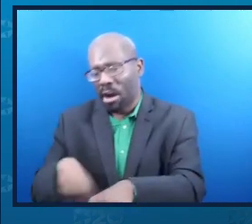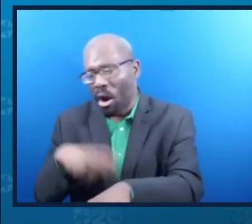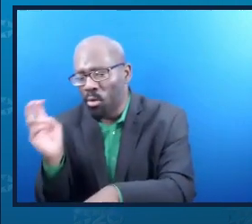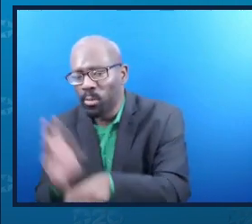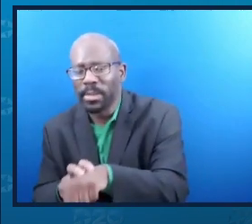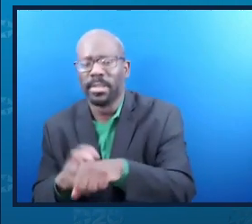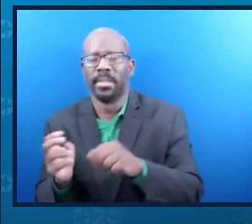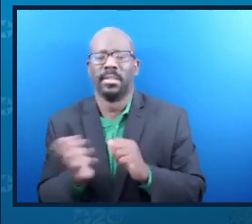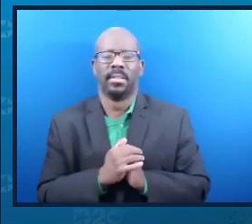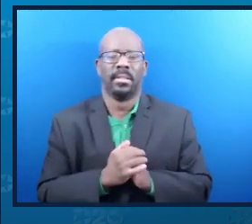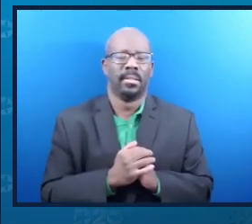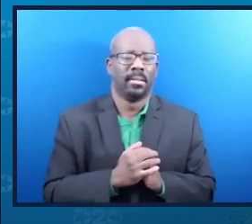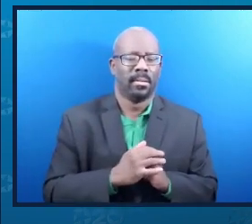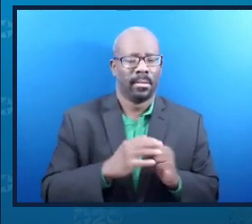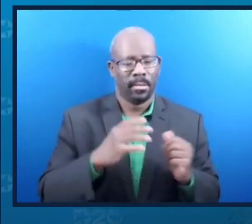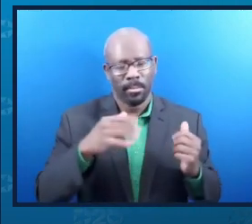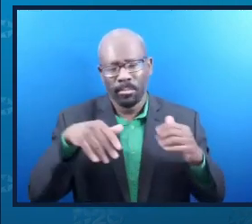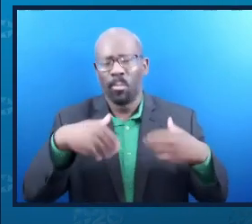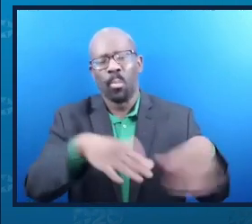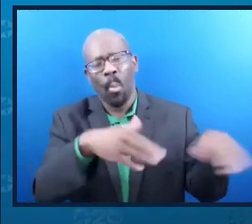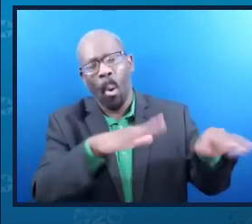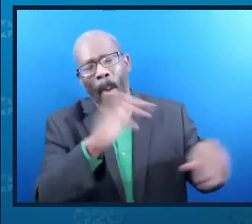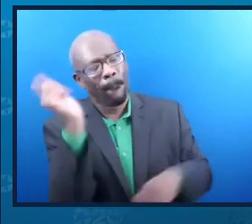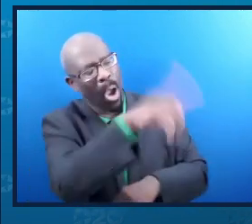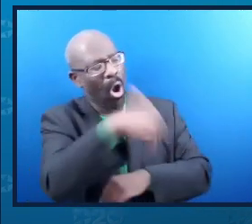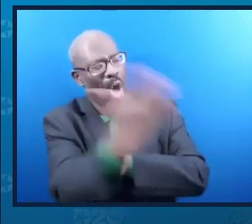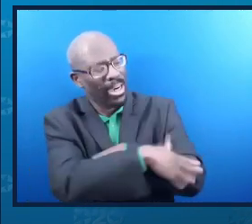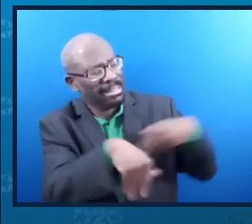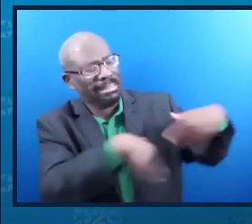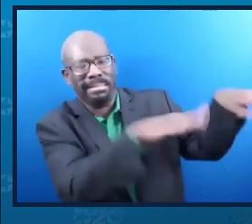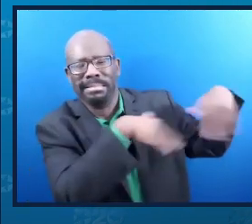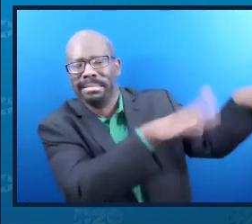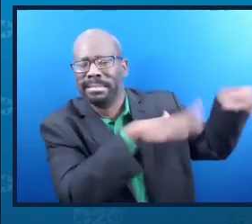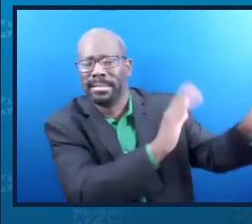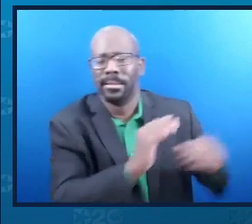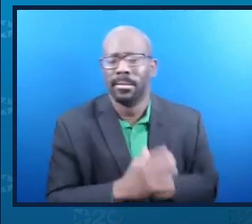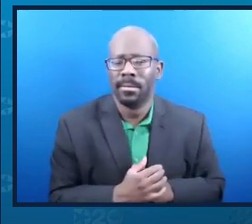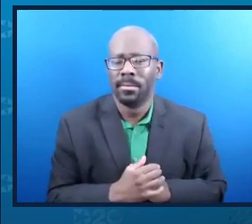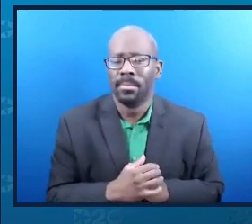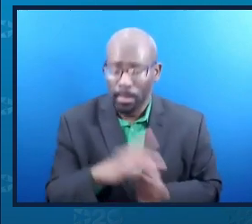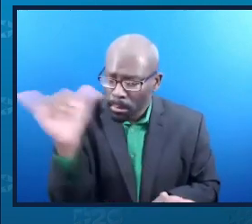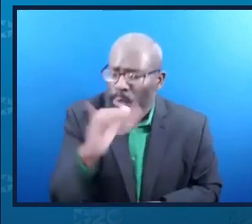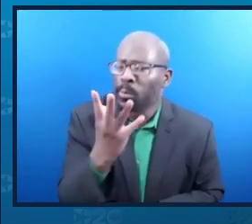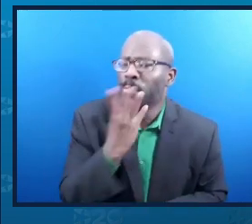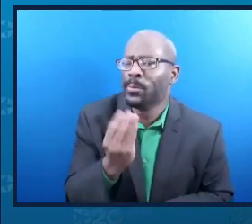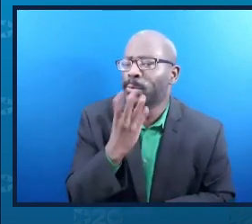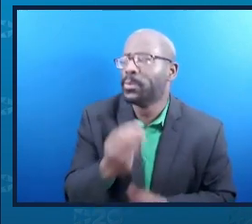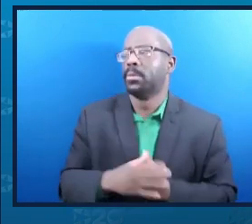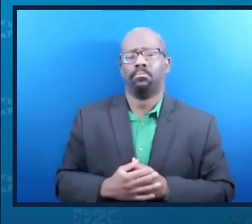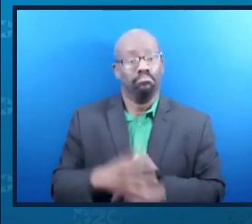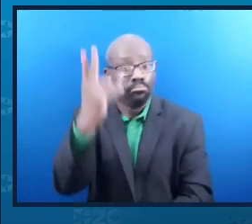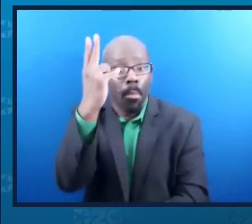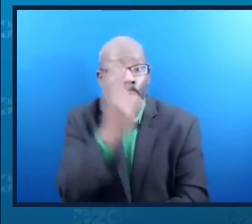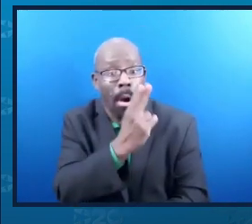WHERE YOU COME FROM.